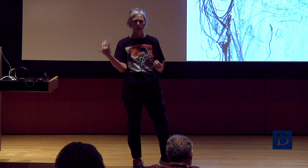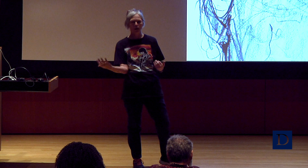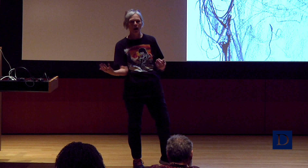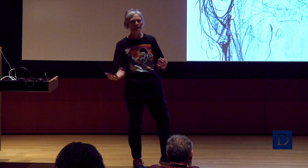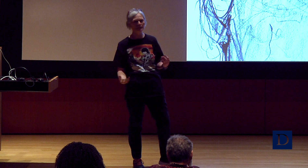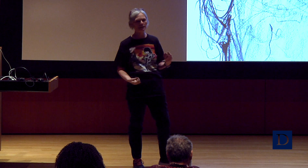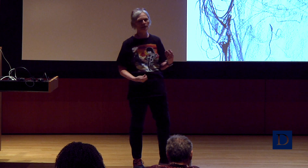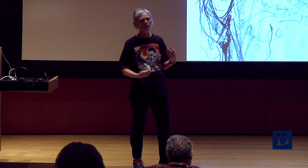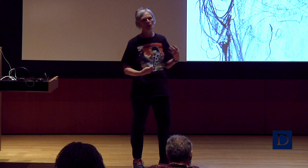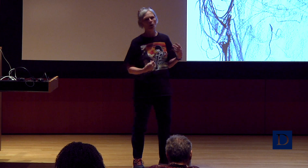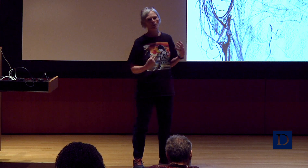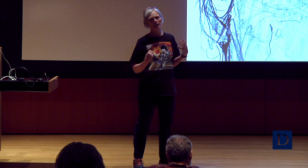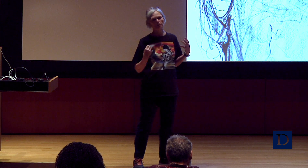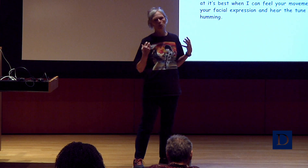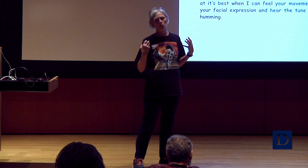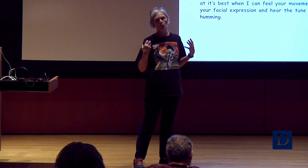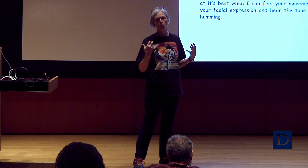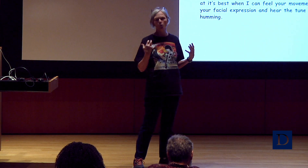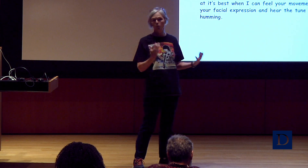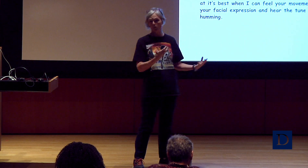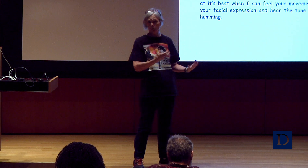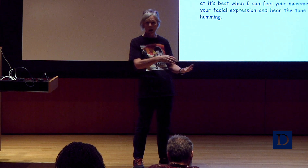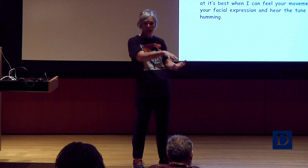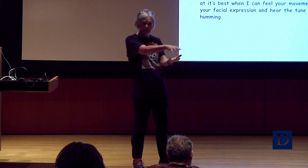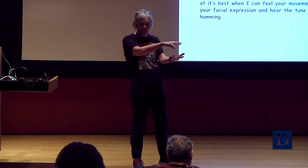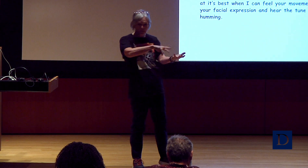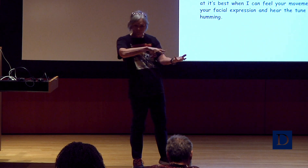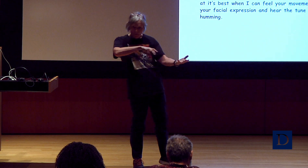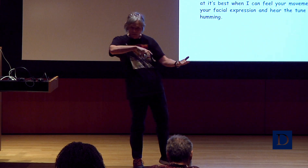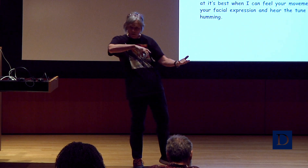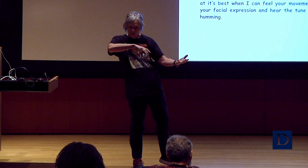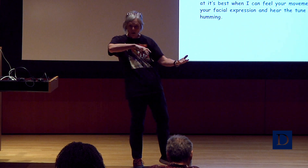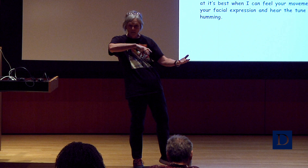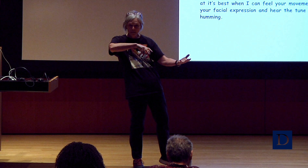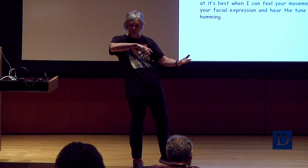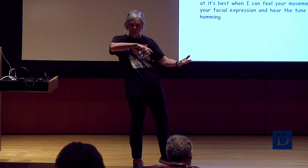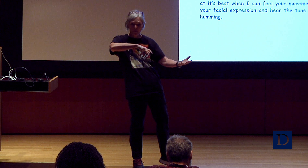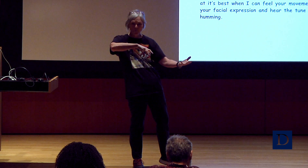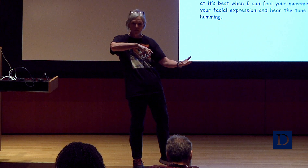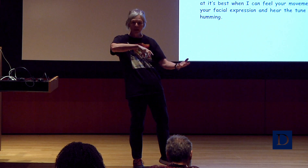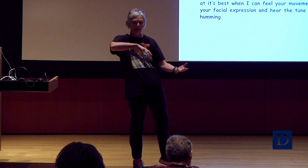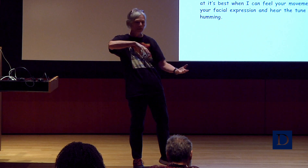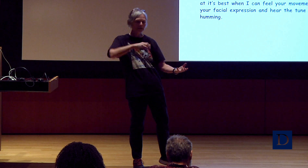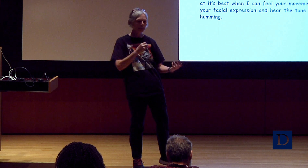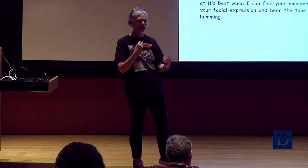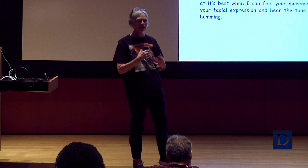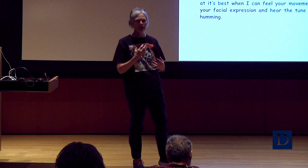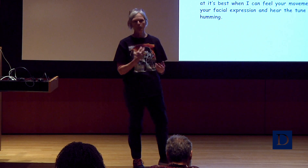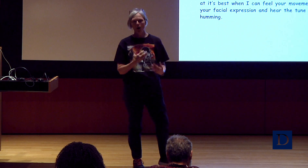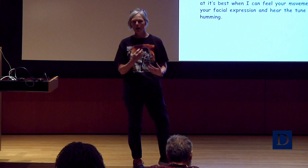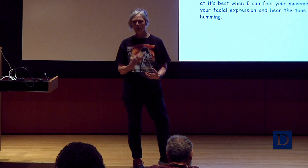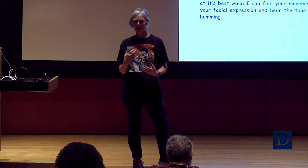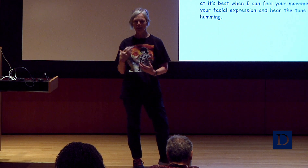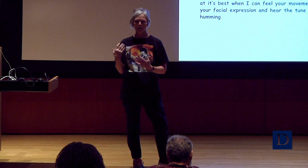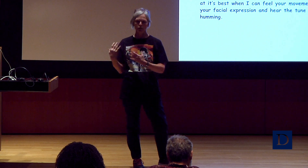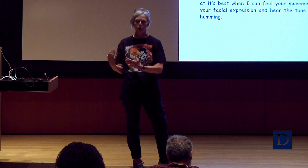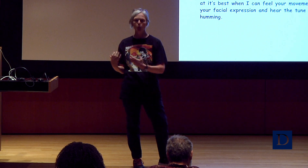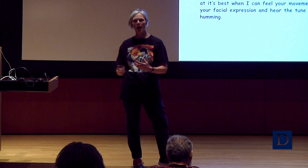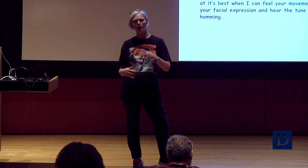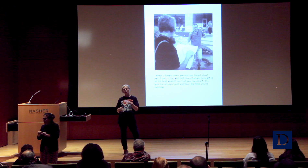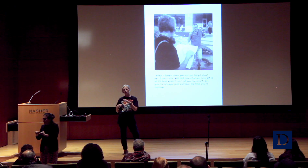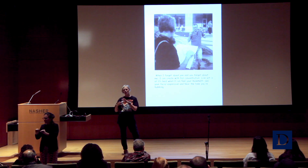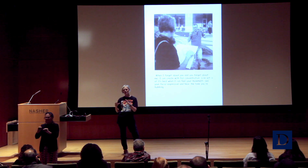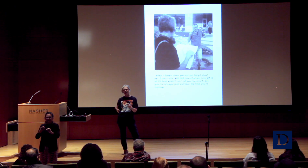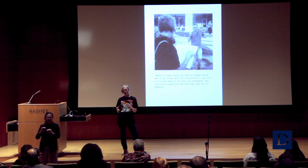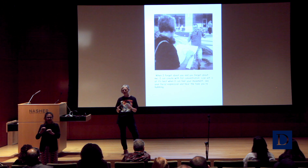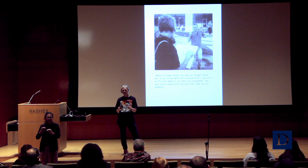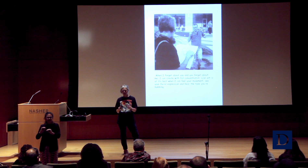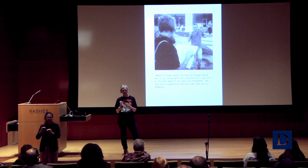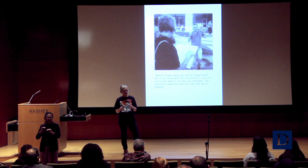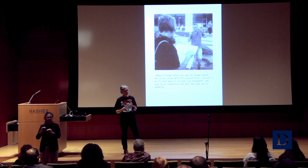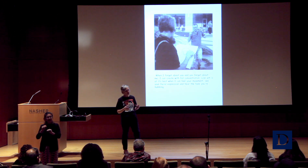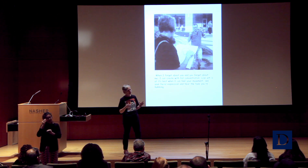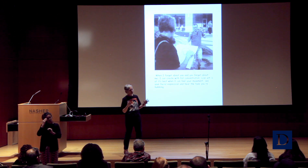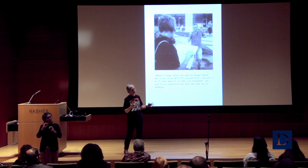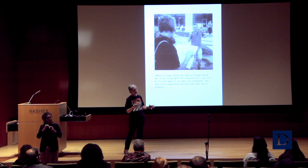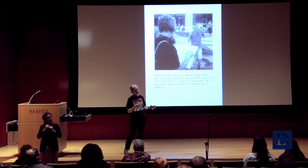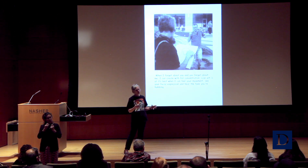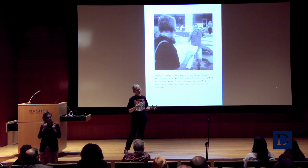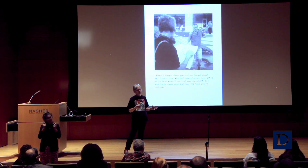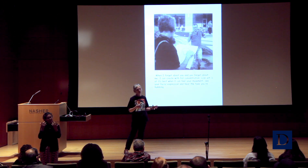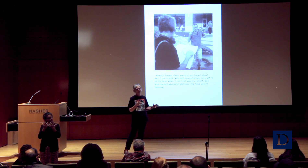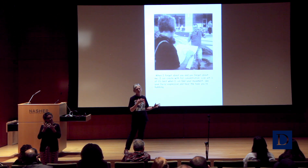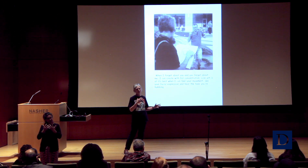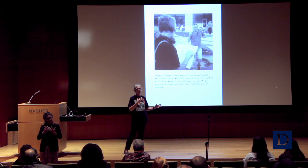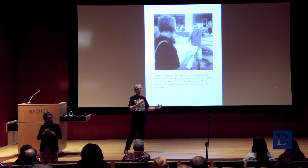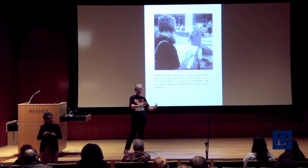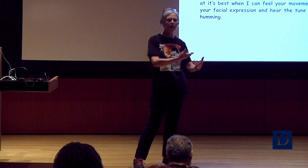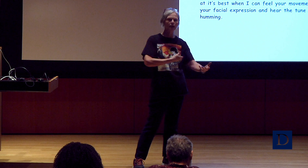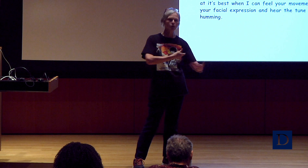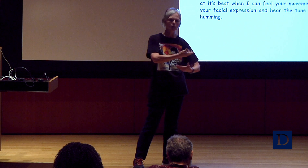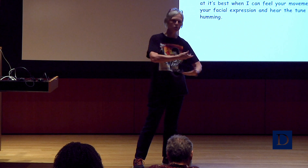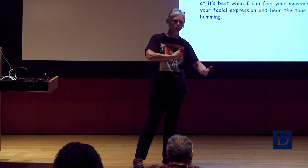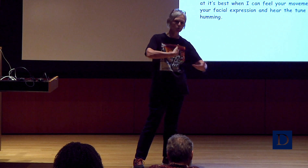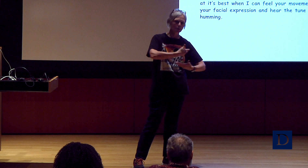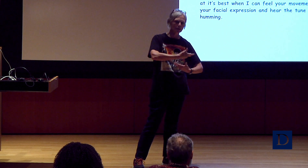or autism, or people who were blind or could hardly move. Some innate part of me knew hot adapt materials and other things so they could do it,